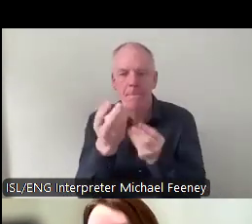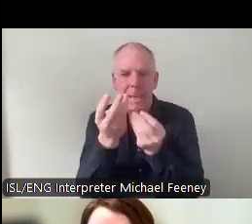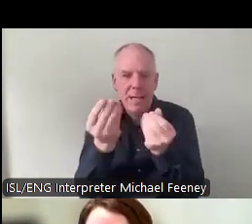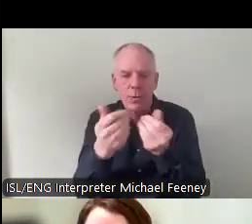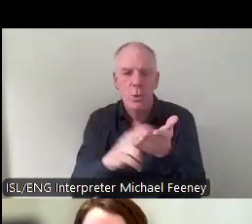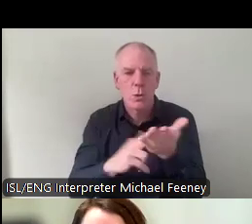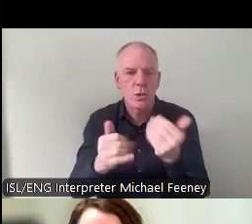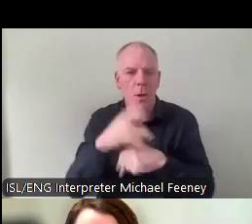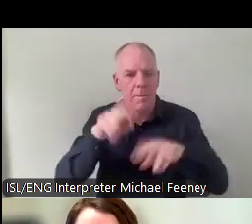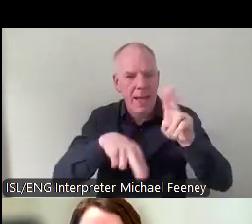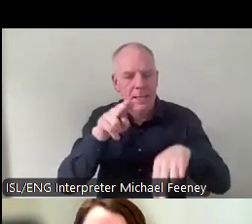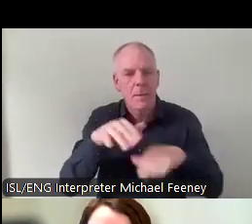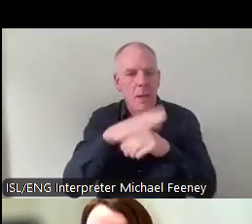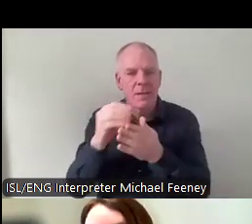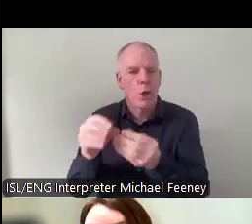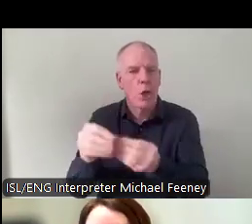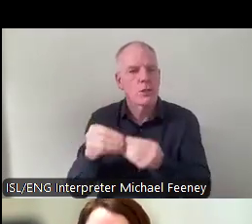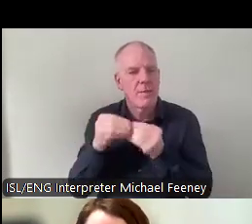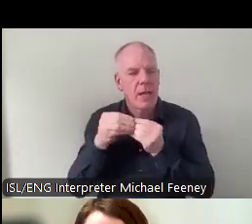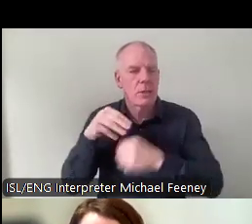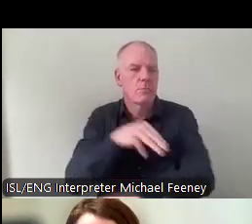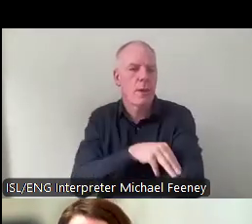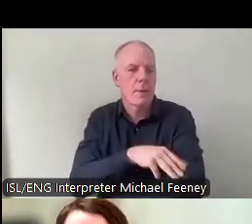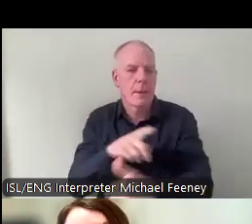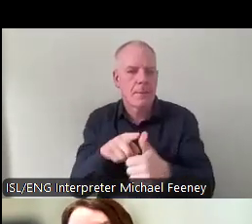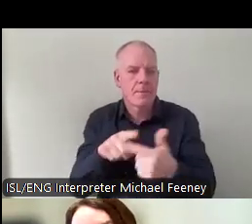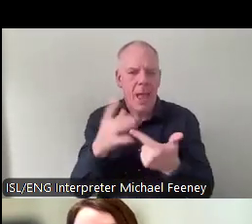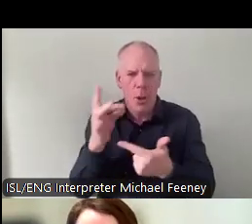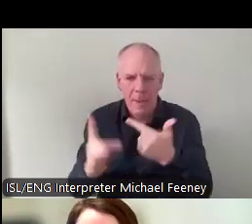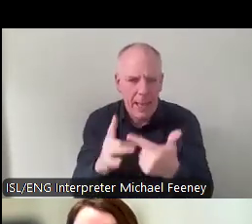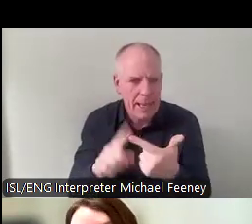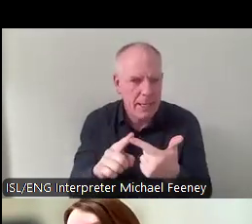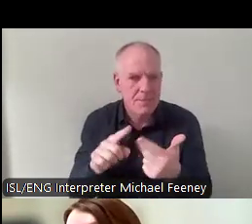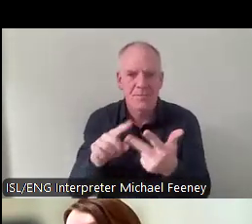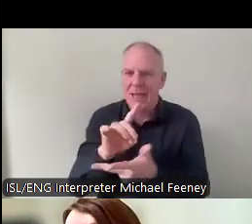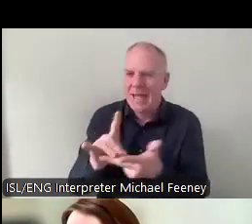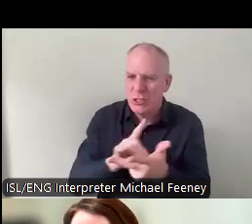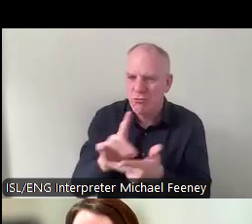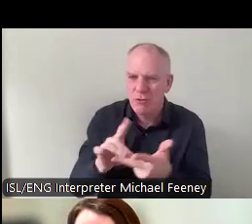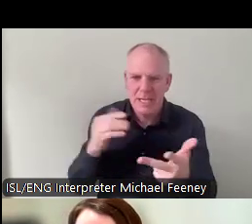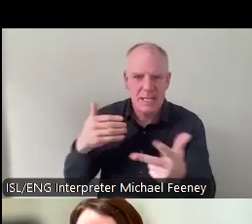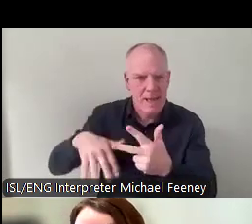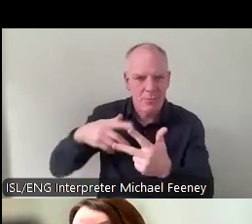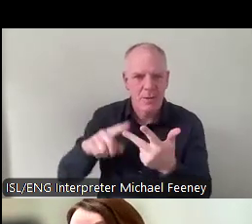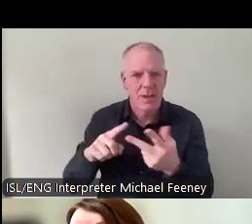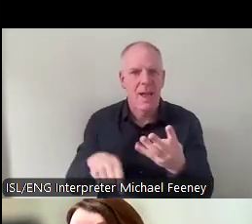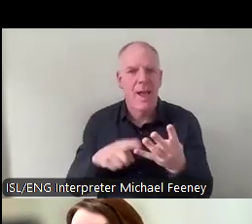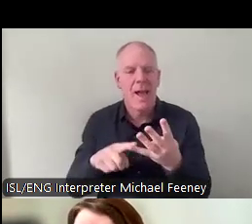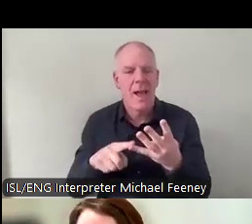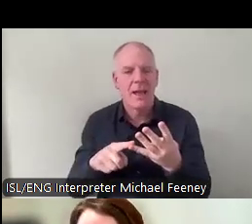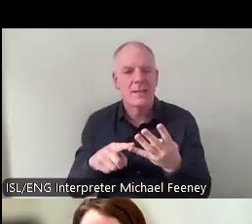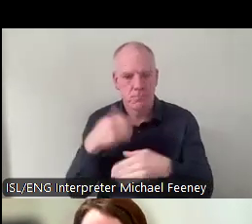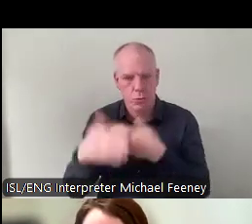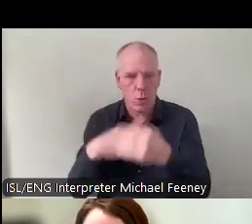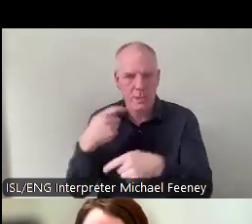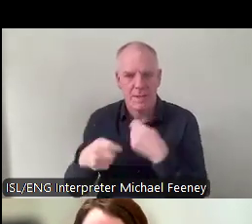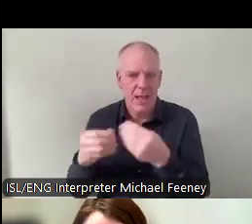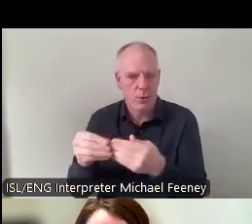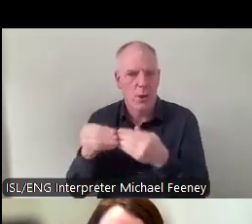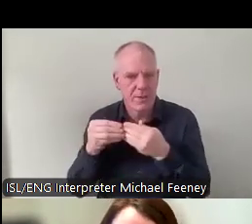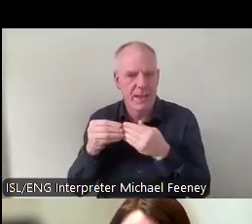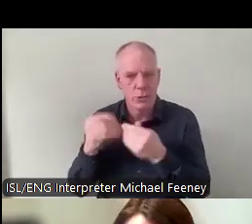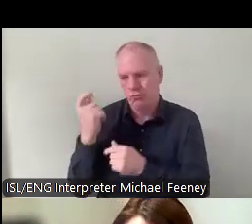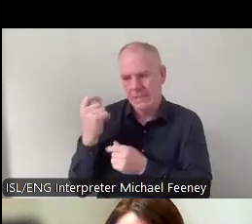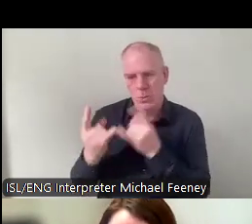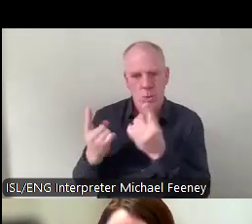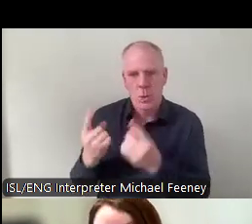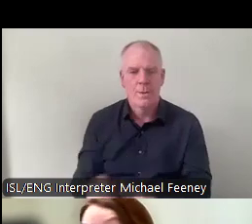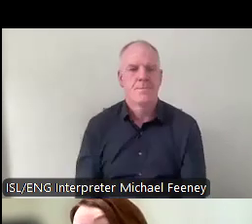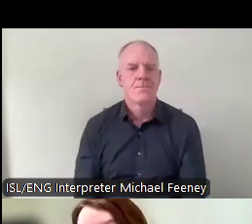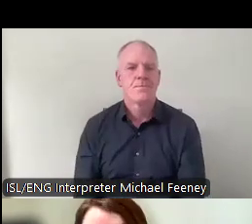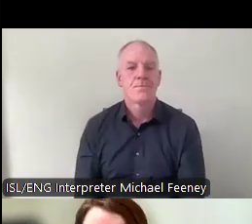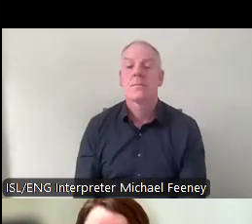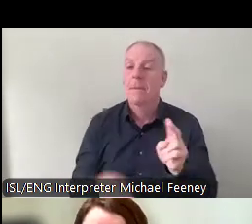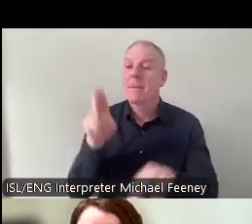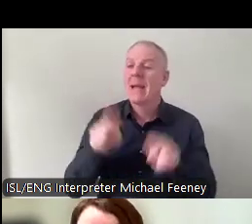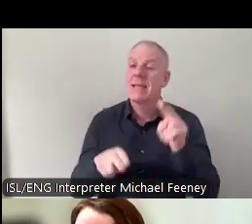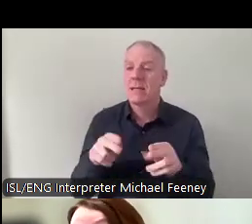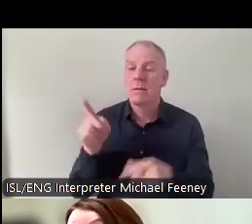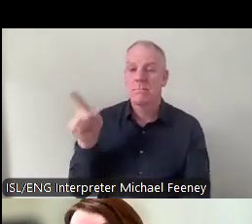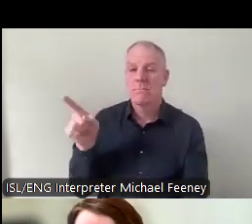the conservation issues, how it was made, the history behind it, and on the conservation process recently. So the painting is amongst some of the largest